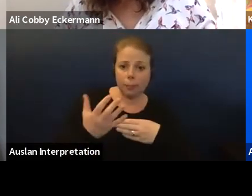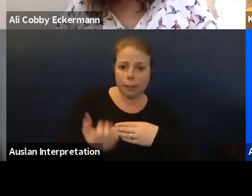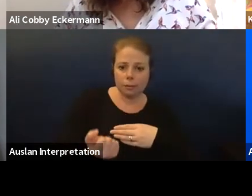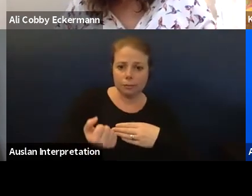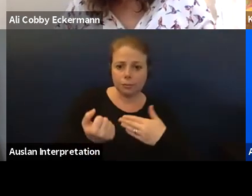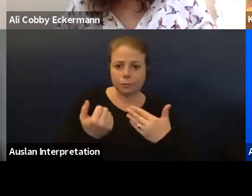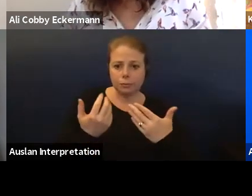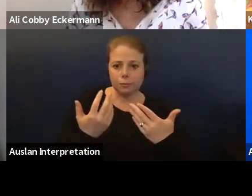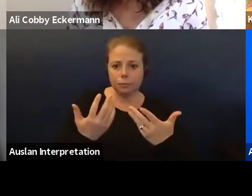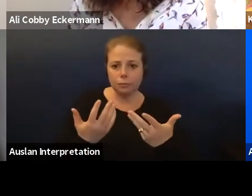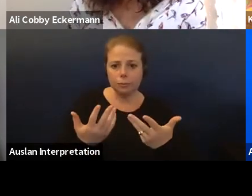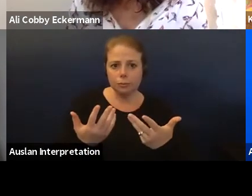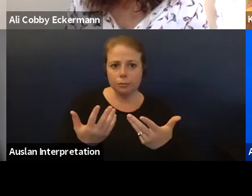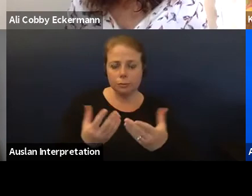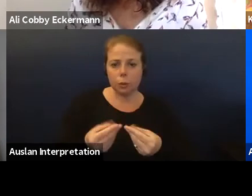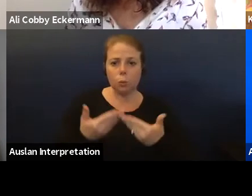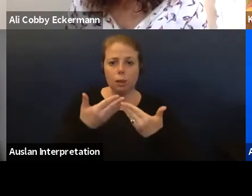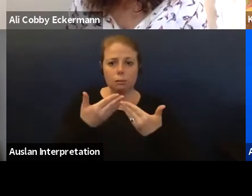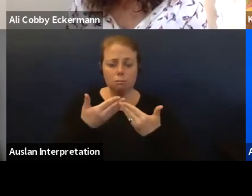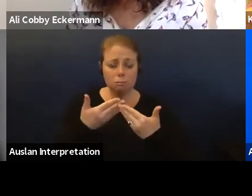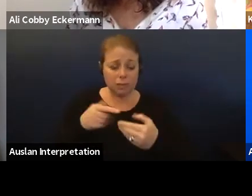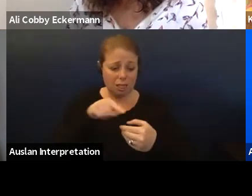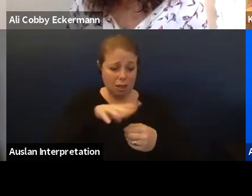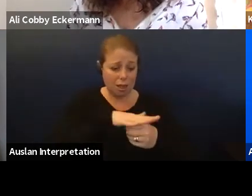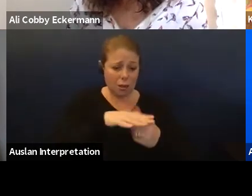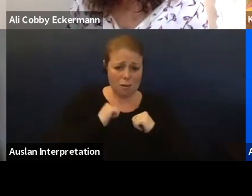of that area of practice is so huge, particularly if it's multi art form,